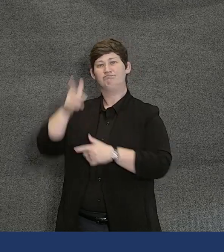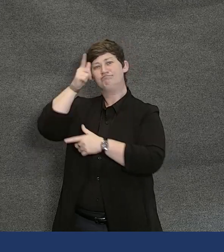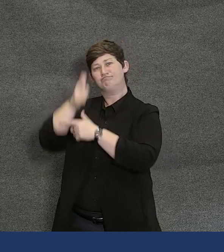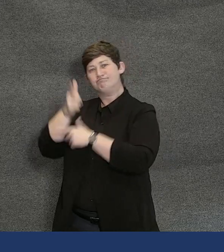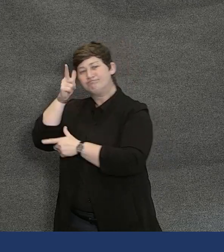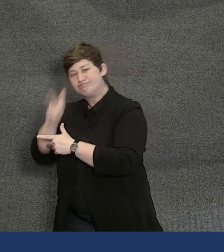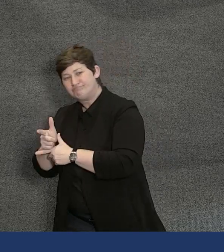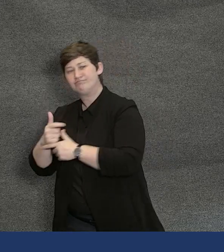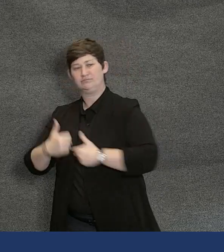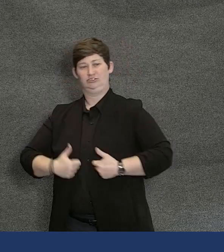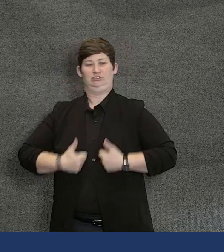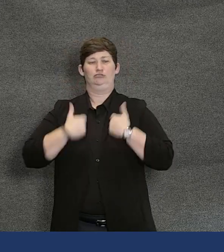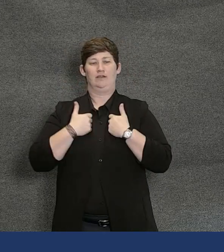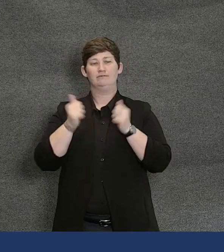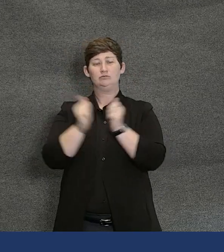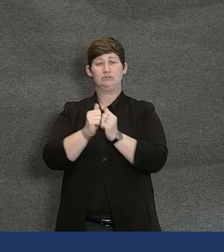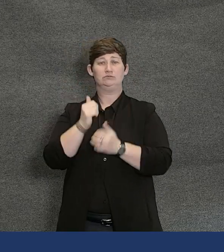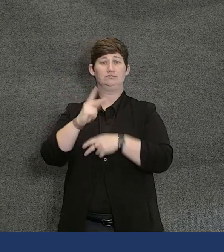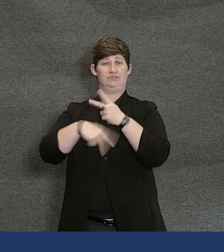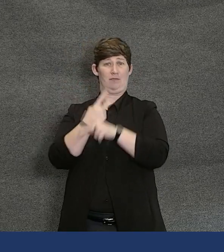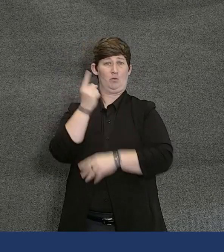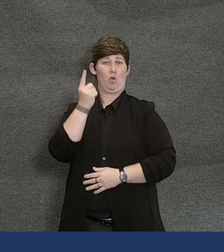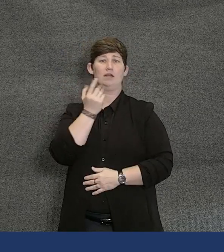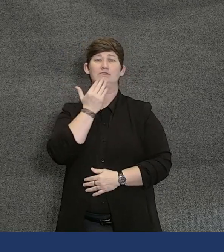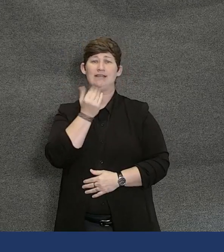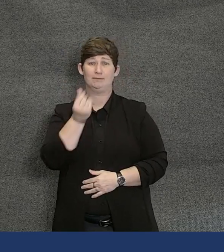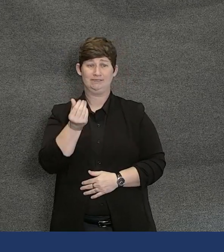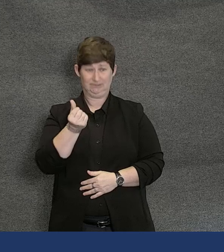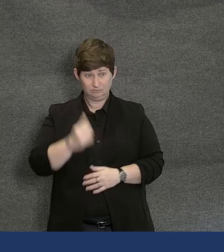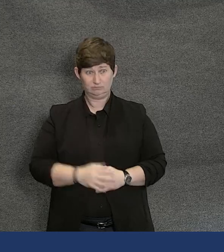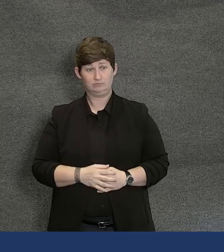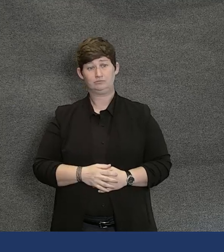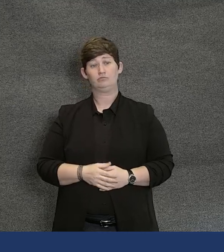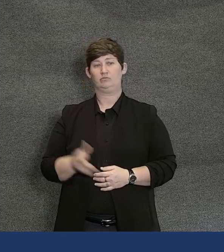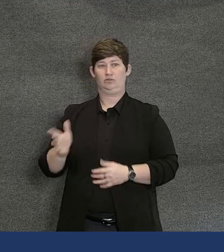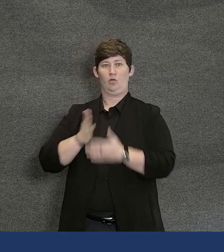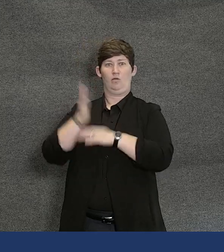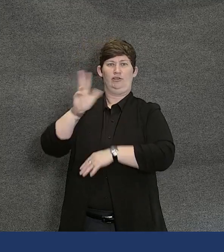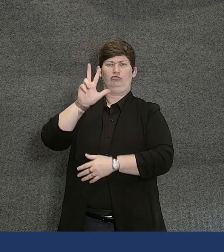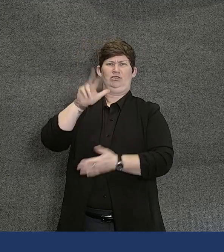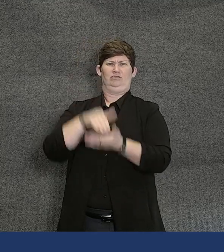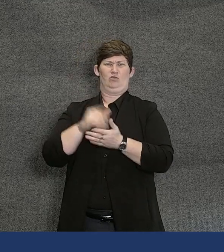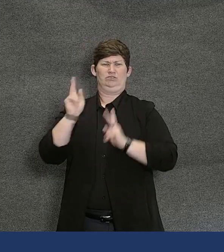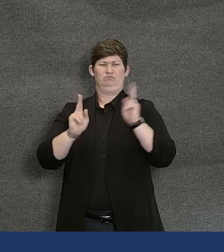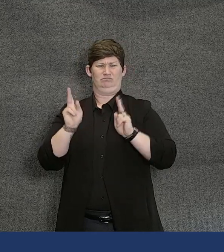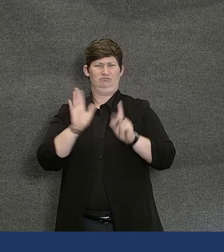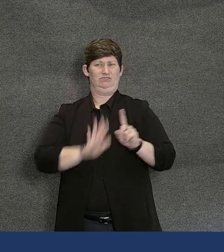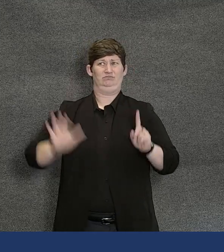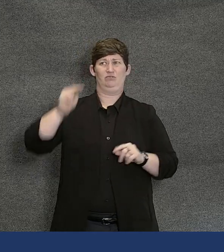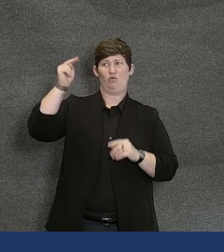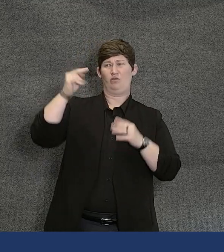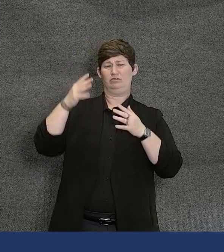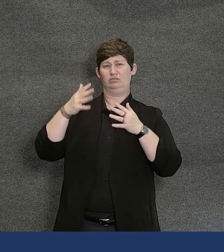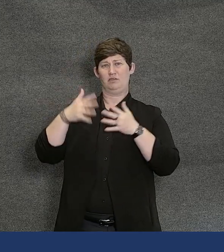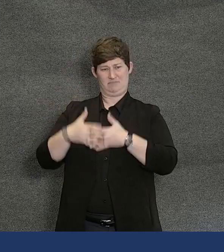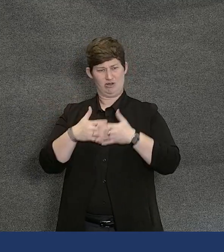300,000 people across North America. In 2017, Governor Mark Dayton appointed her